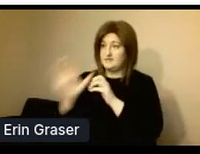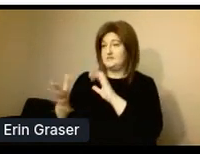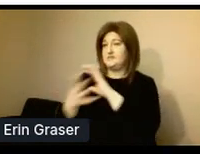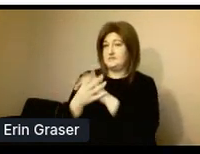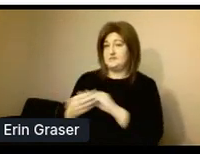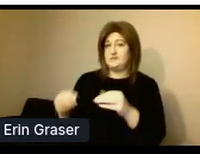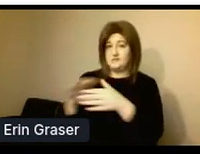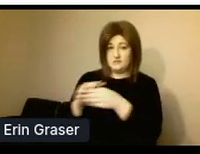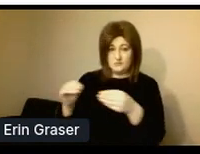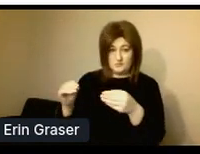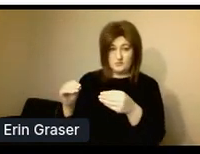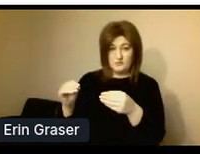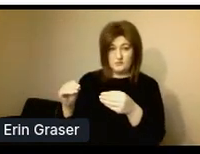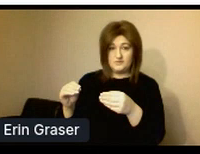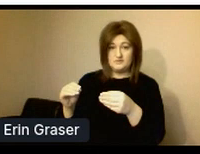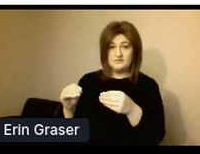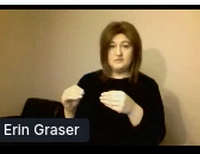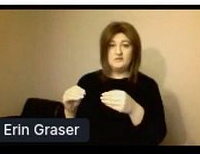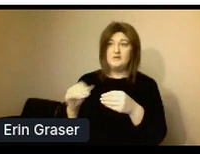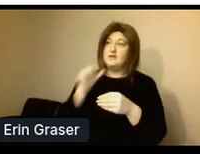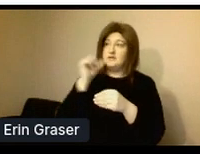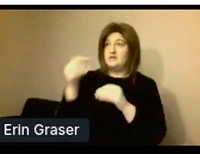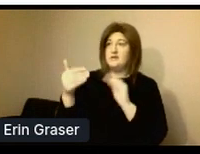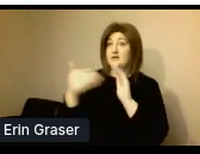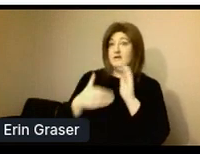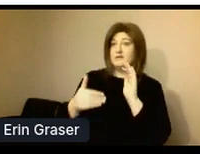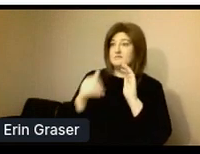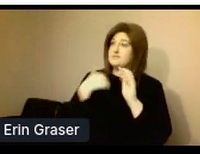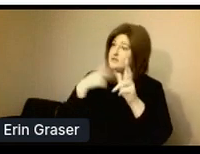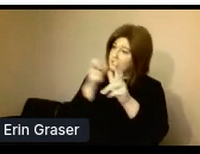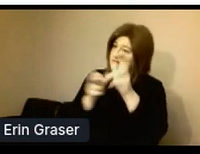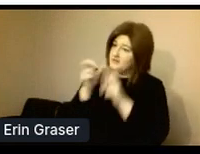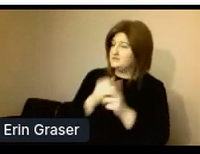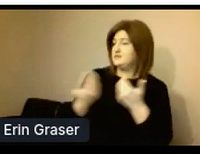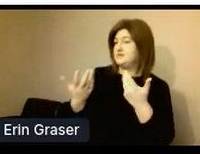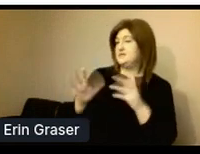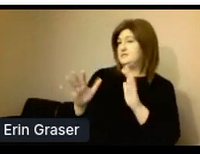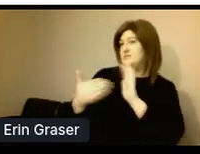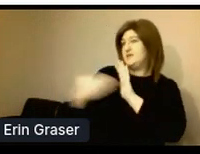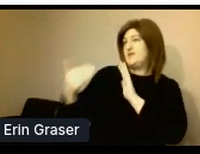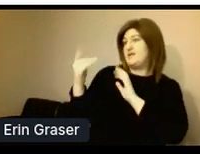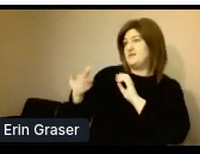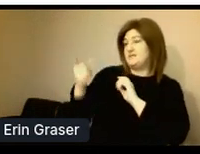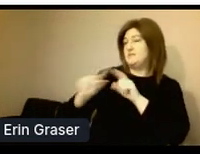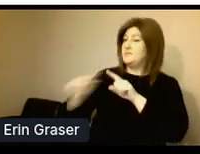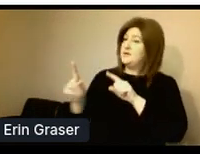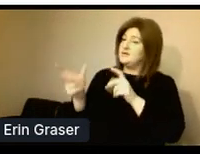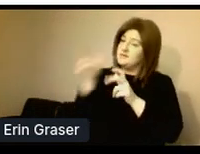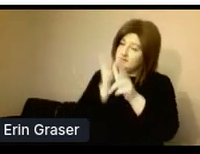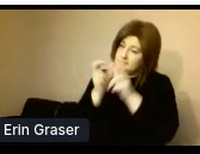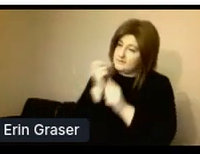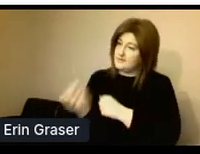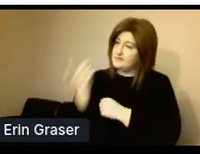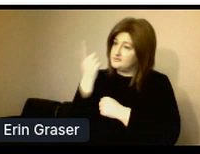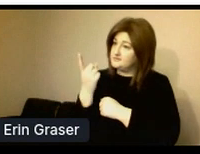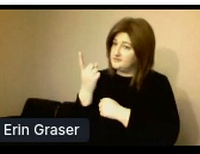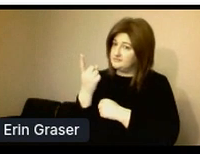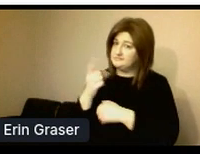And listen not, again, to dispute, but to understand. We all have biases.